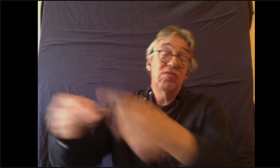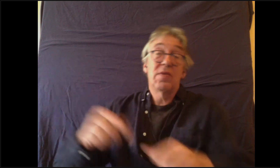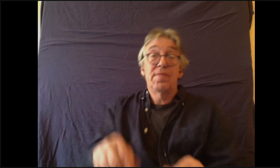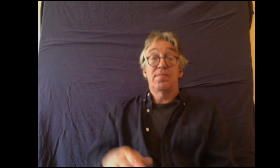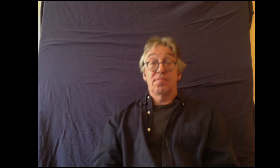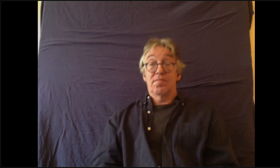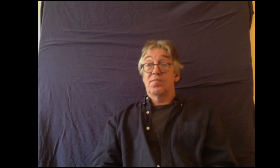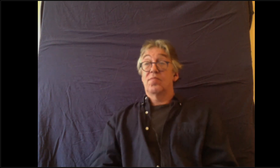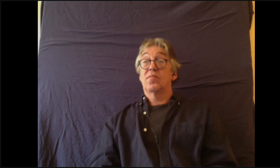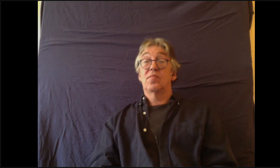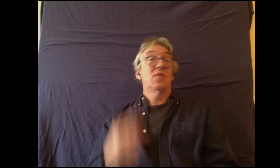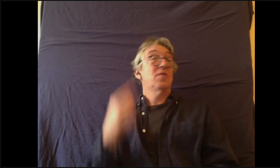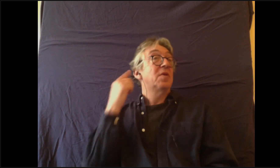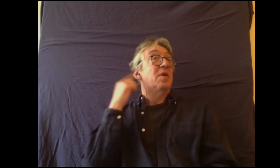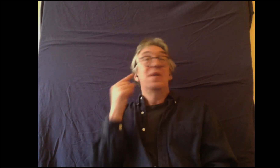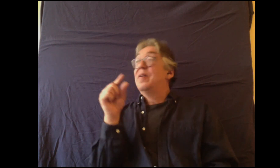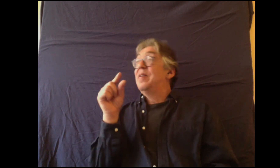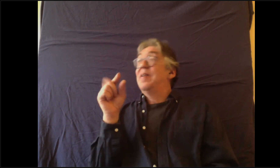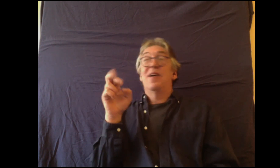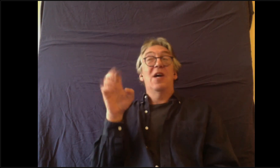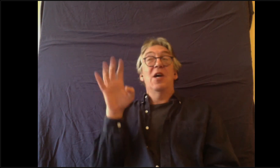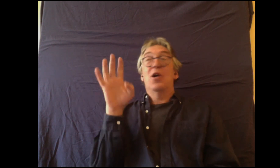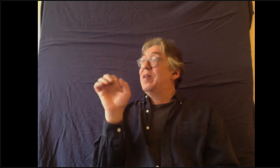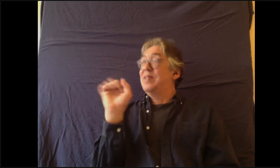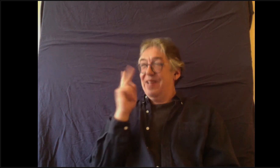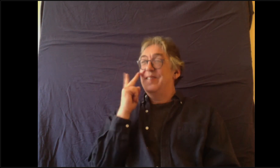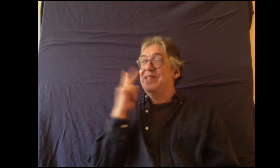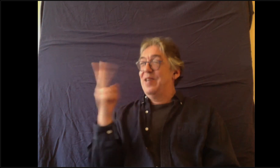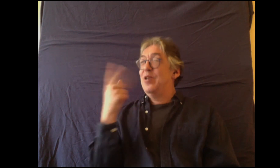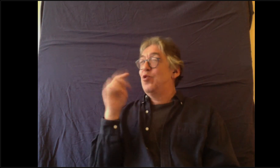Grace, I can see you're trying to speak but we don't hear you.